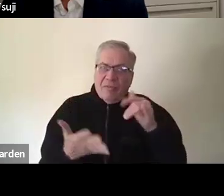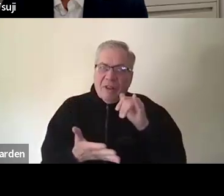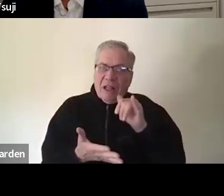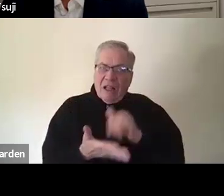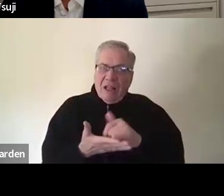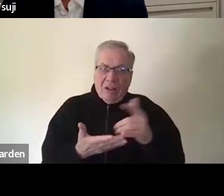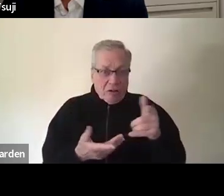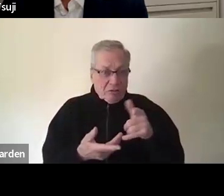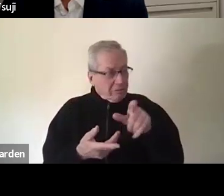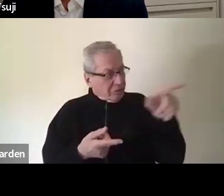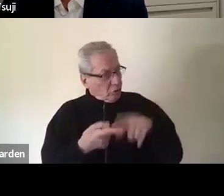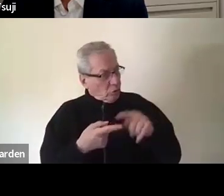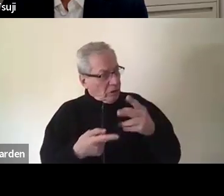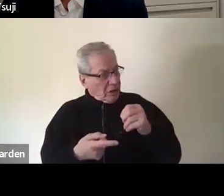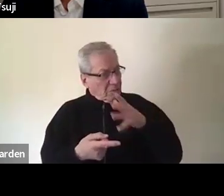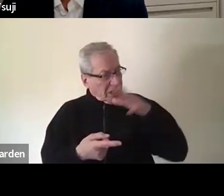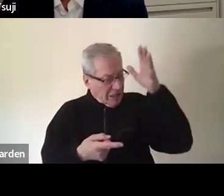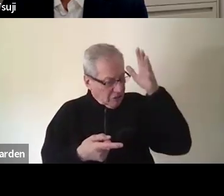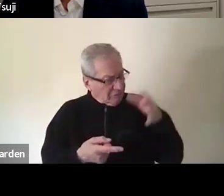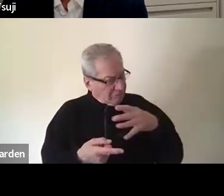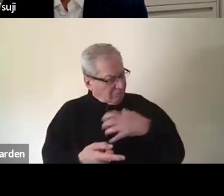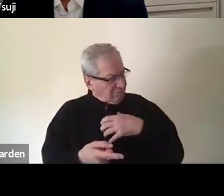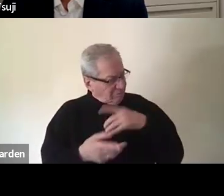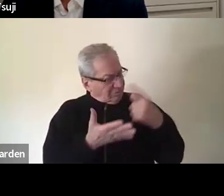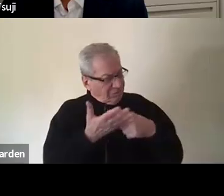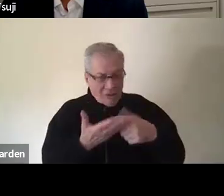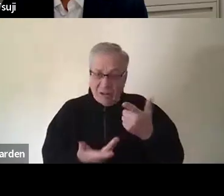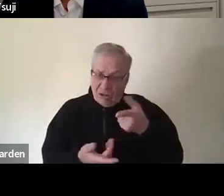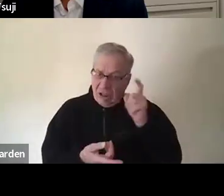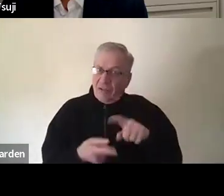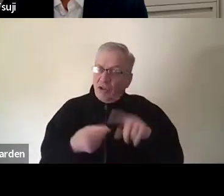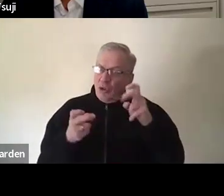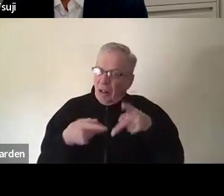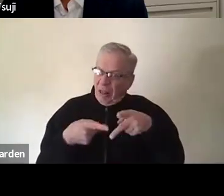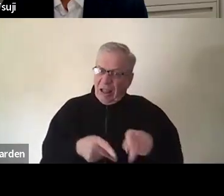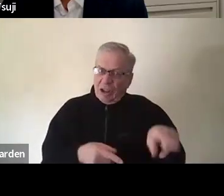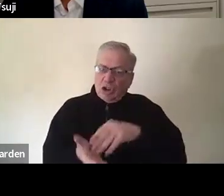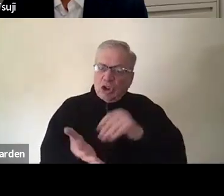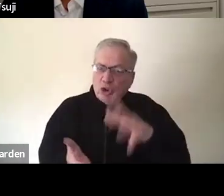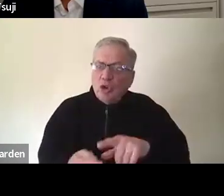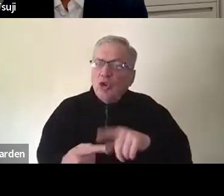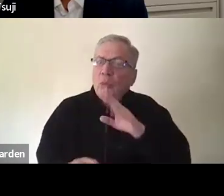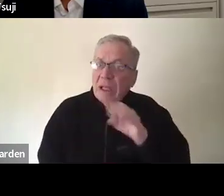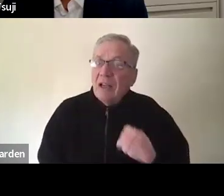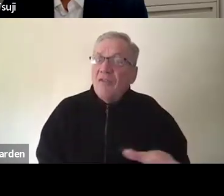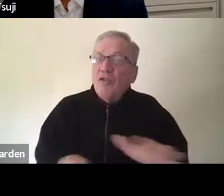the parents and guardians you have to let your students be full-time students because this is